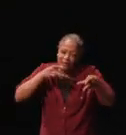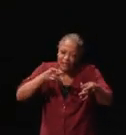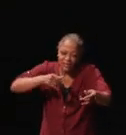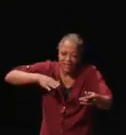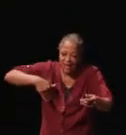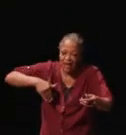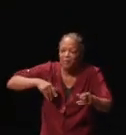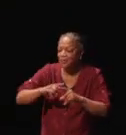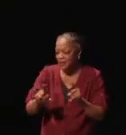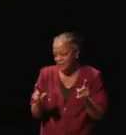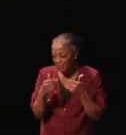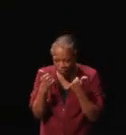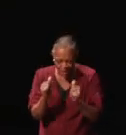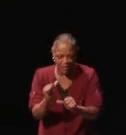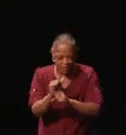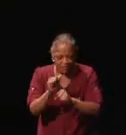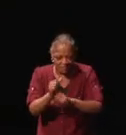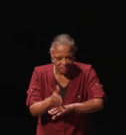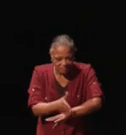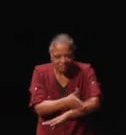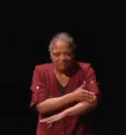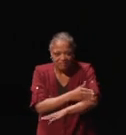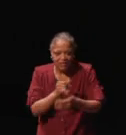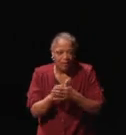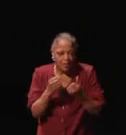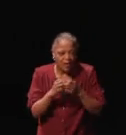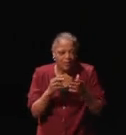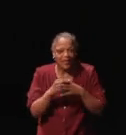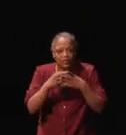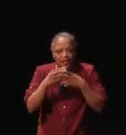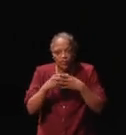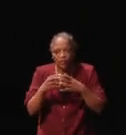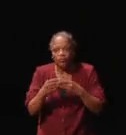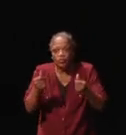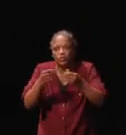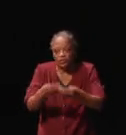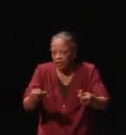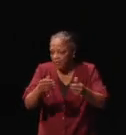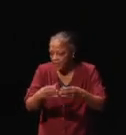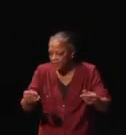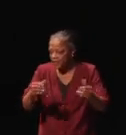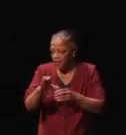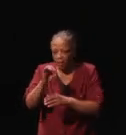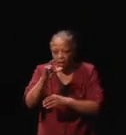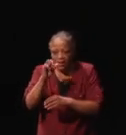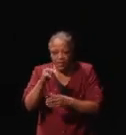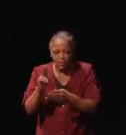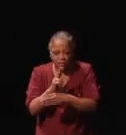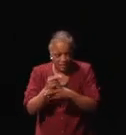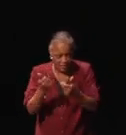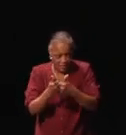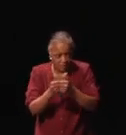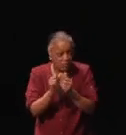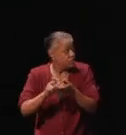There's a lot of hurdles you have to jump over sometimes, its colonies, in tech, and this friend. How long?